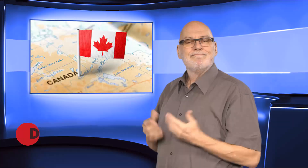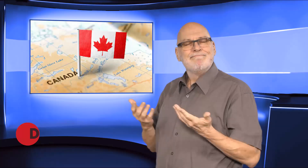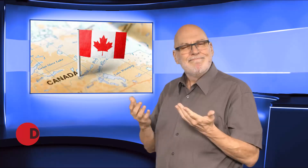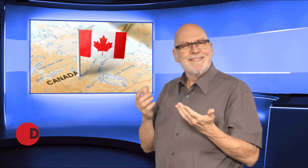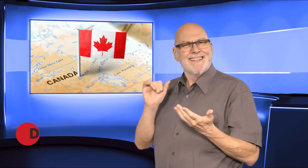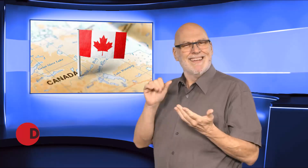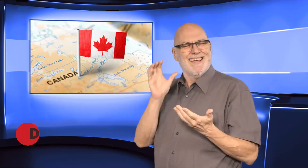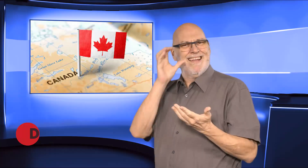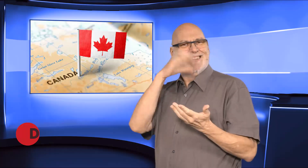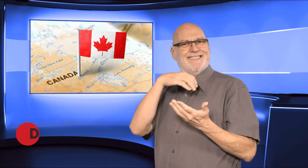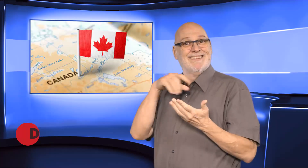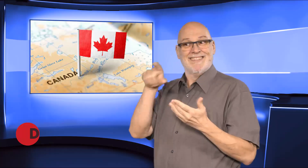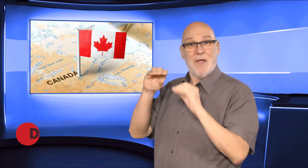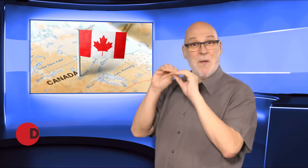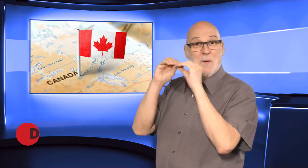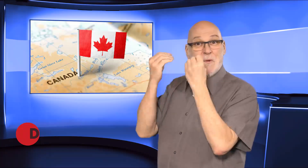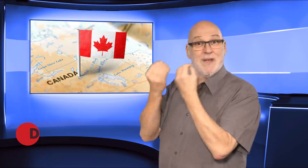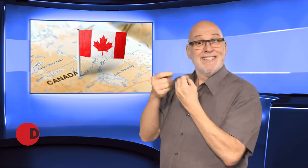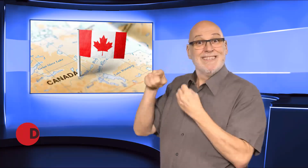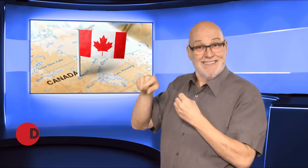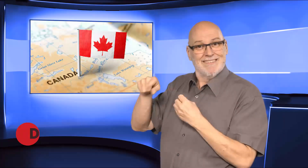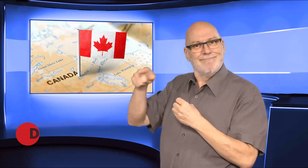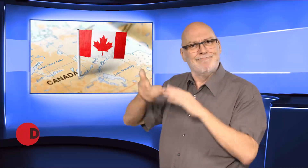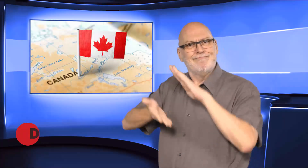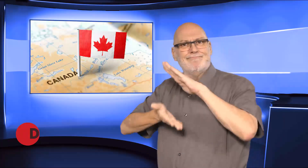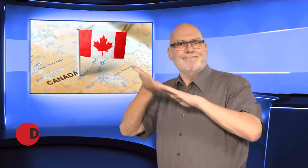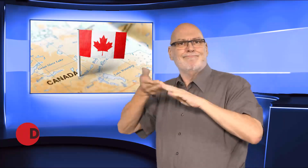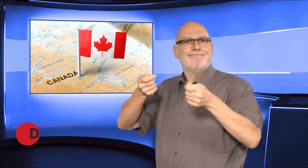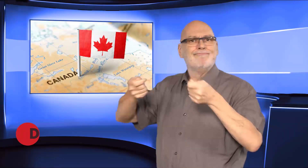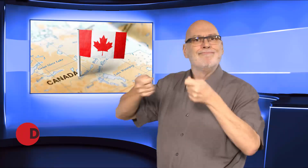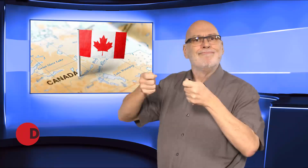[ANSELMO]: It is odd that an organization which is in charge of